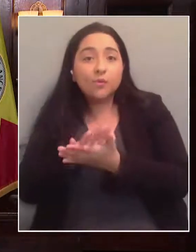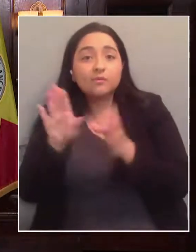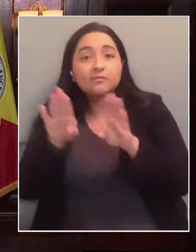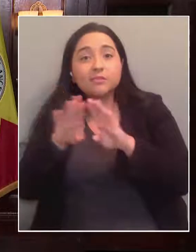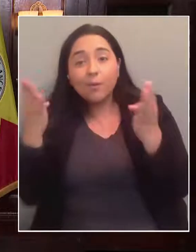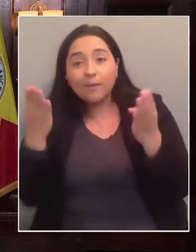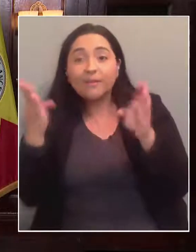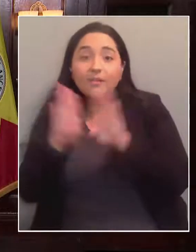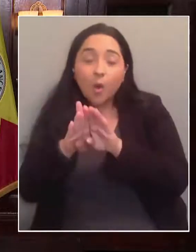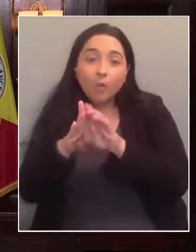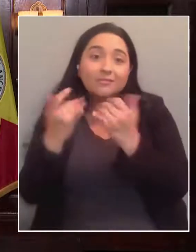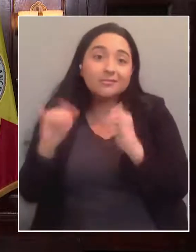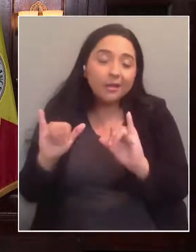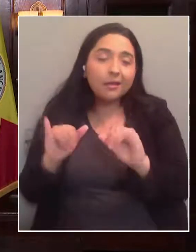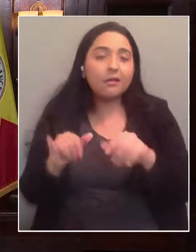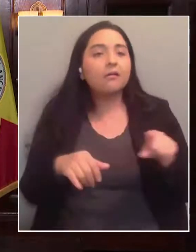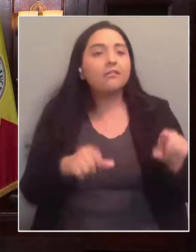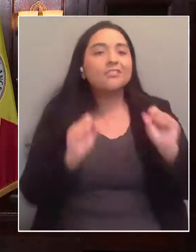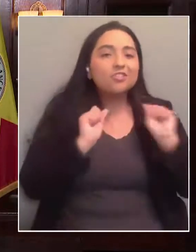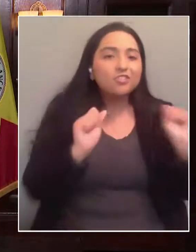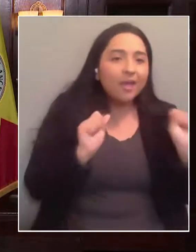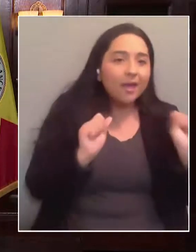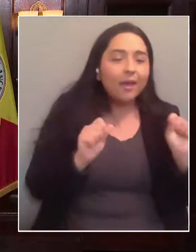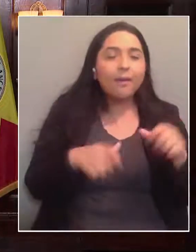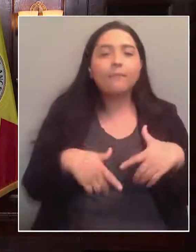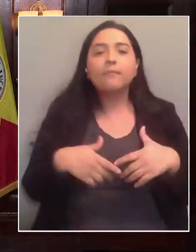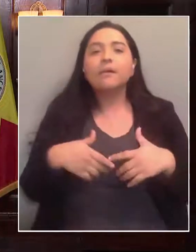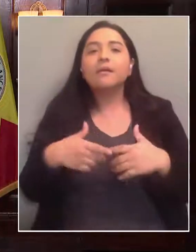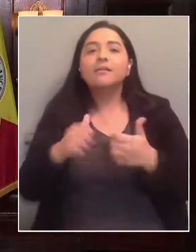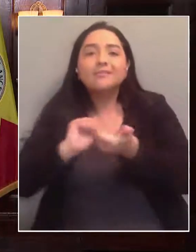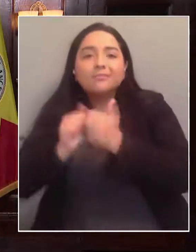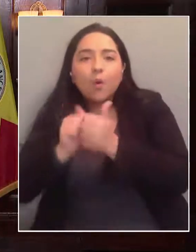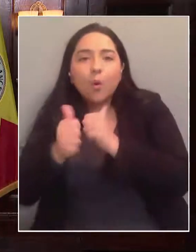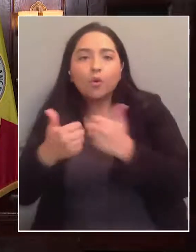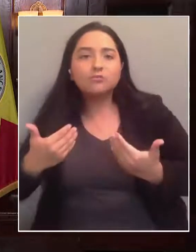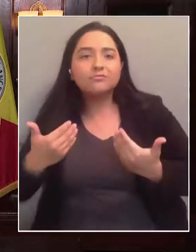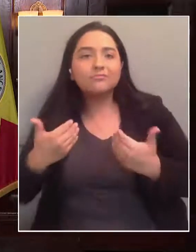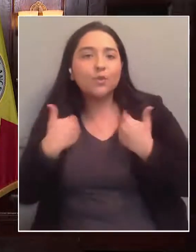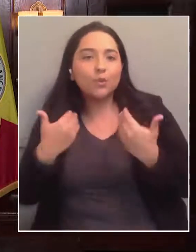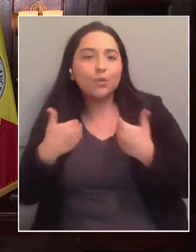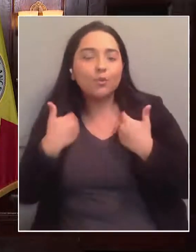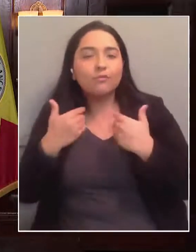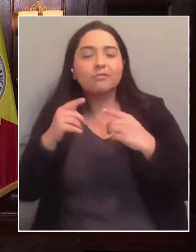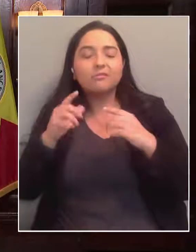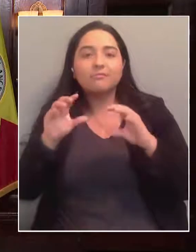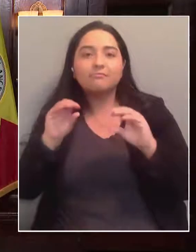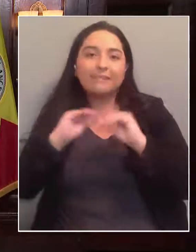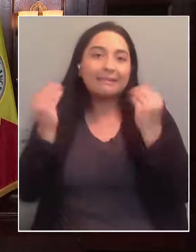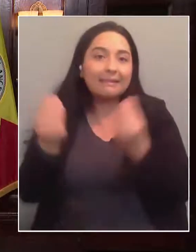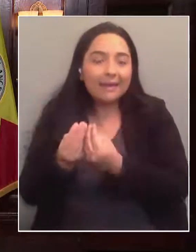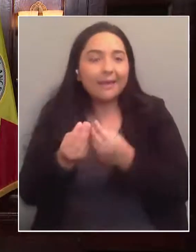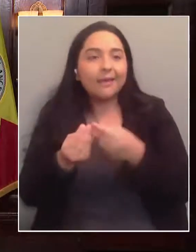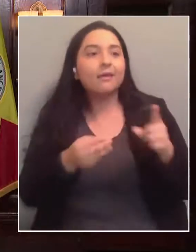OR CLOSED WHETHER YOUTH LEAGUES STAY OPEN AND CLOSE. YOU KNOW, INDOOR MALLS AND RETAIL.